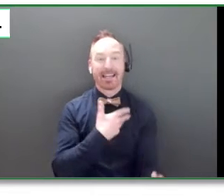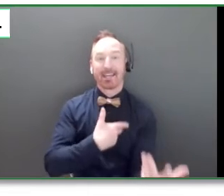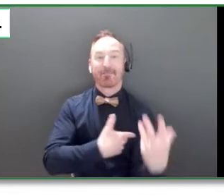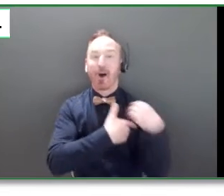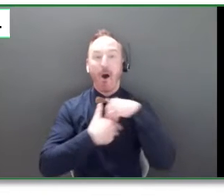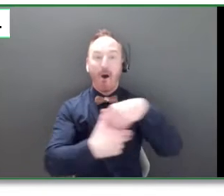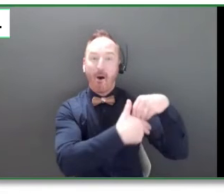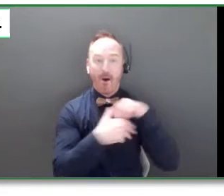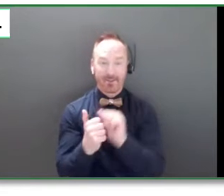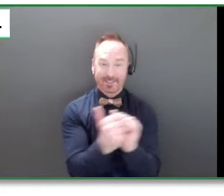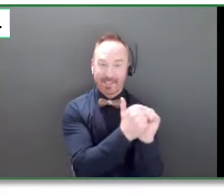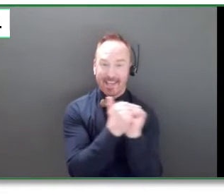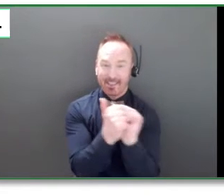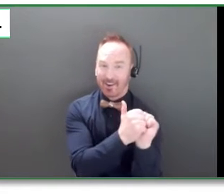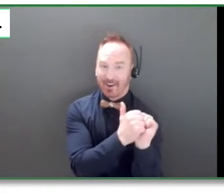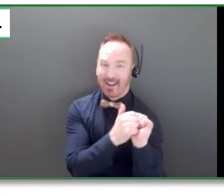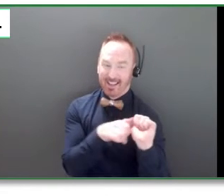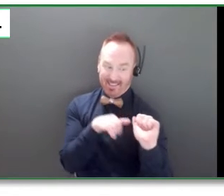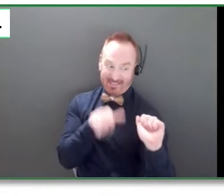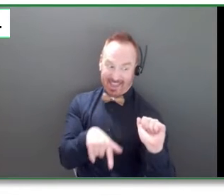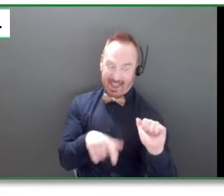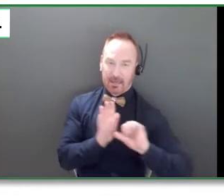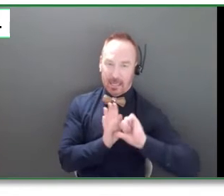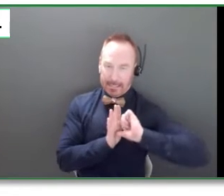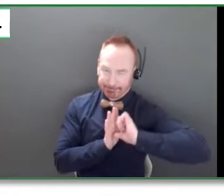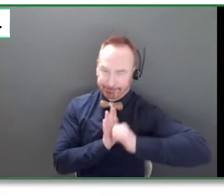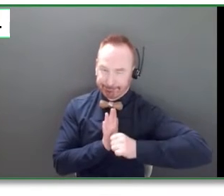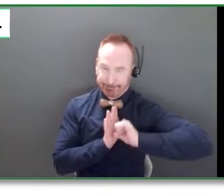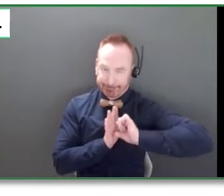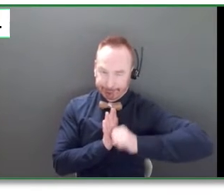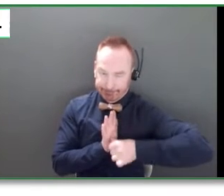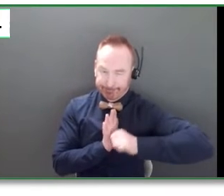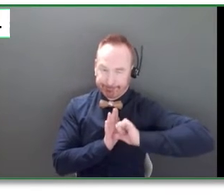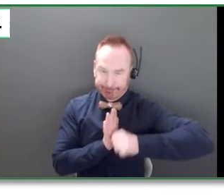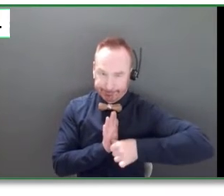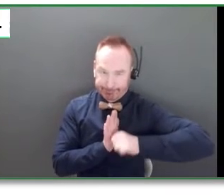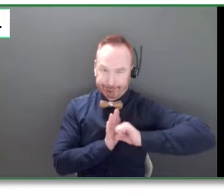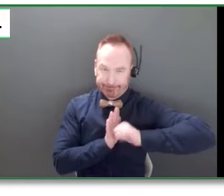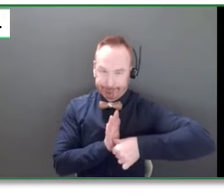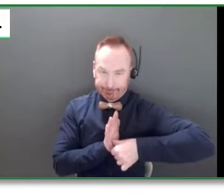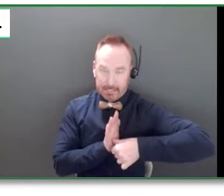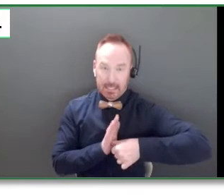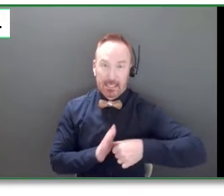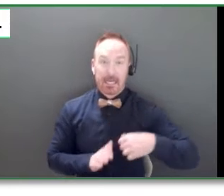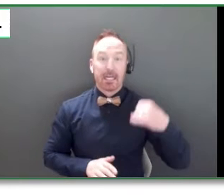stress that enough. If we leave one portion of society out